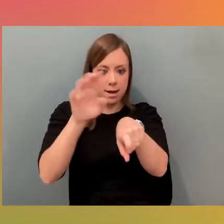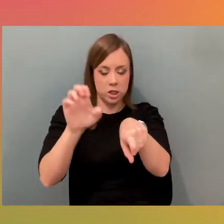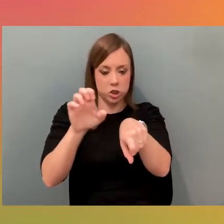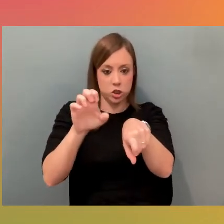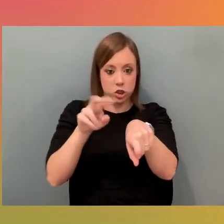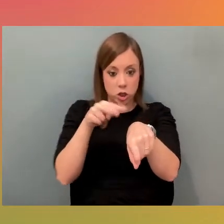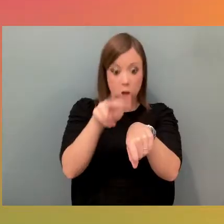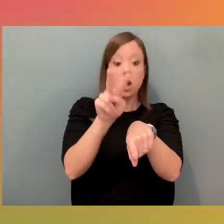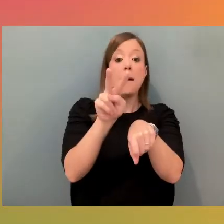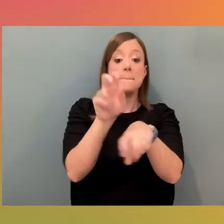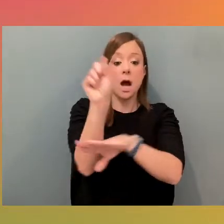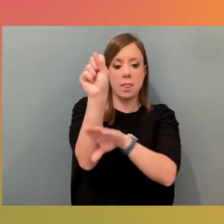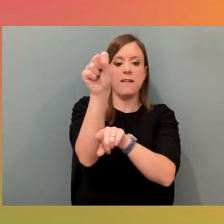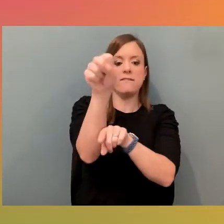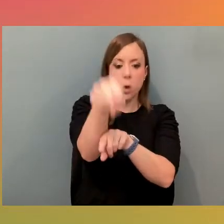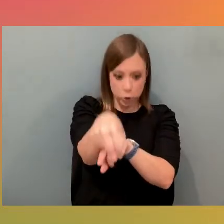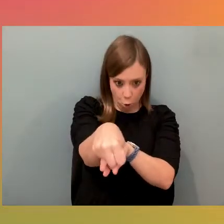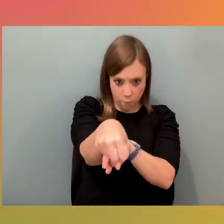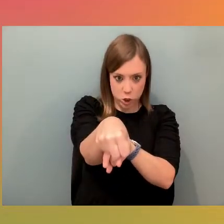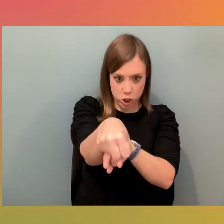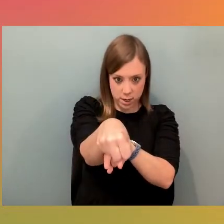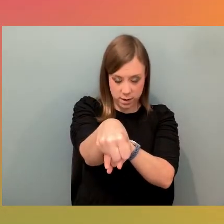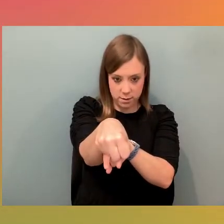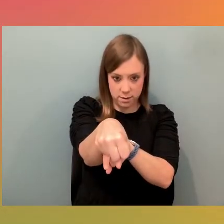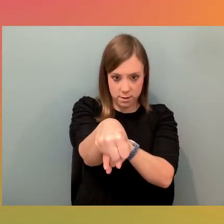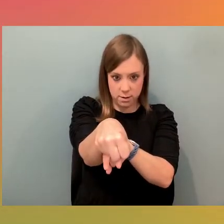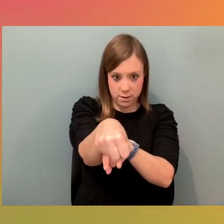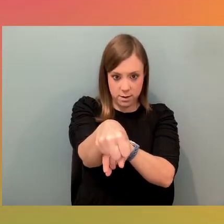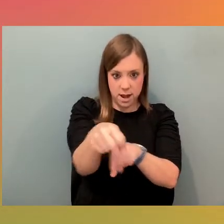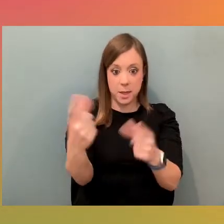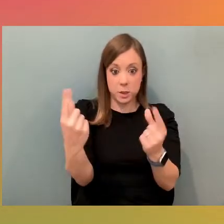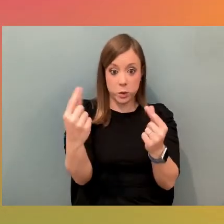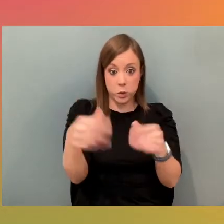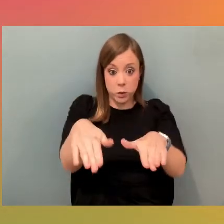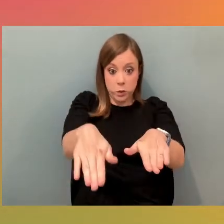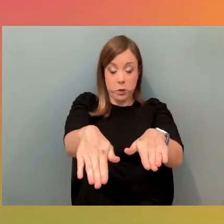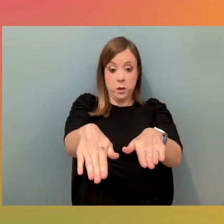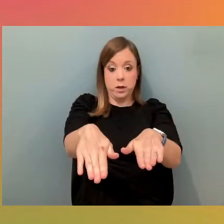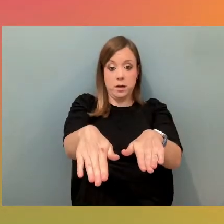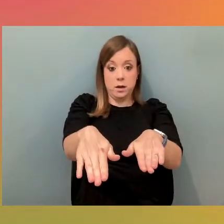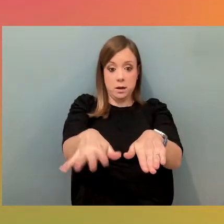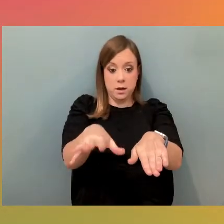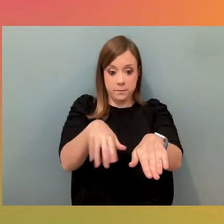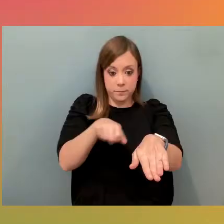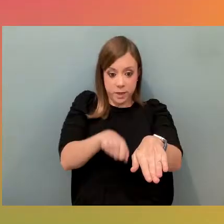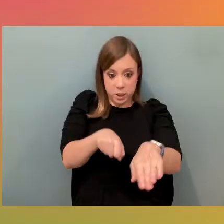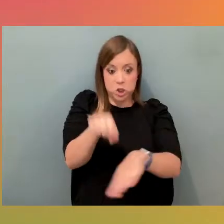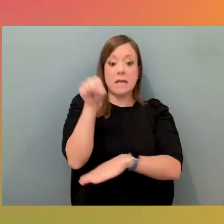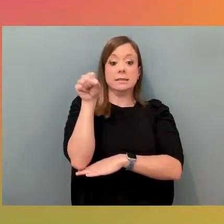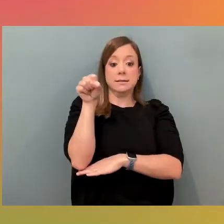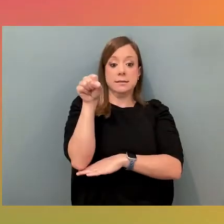THING WE DID ON OPPOSITE HIDE. INHALE LOOK UP, EXHALE EXTEND AND FOLD.